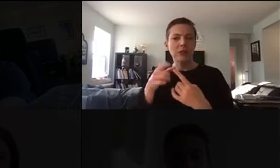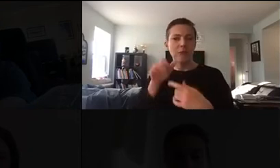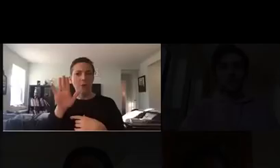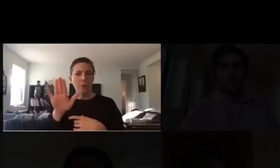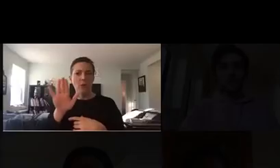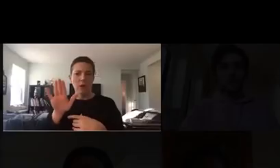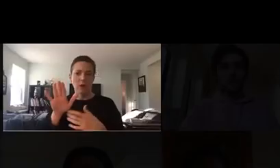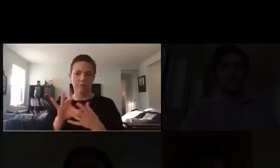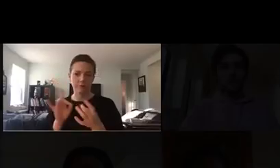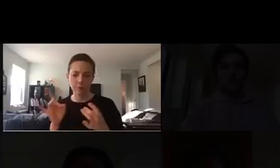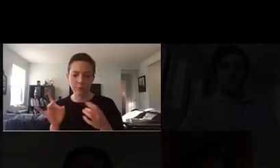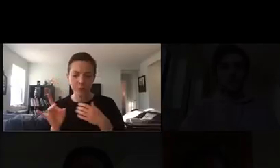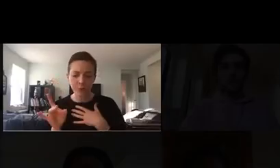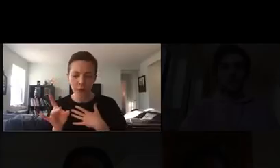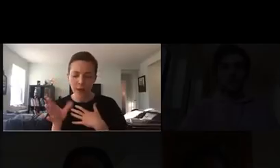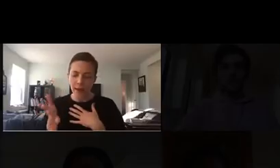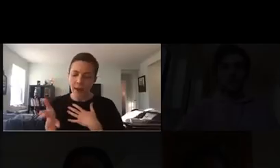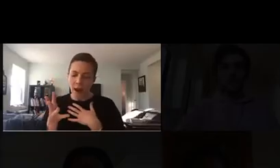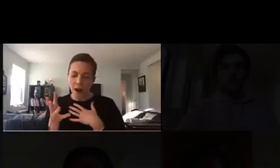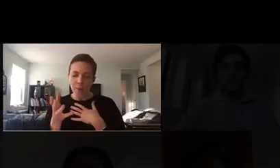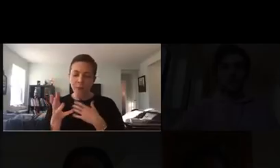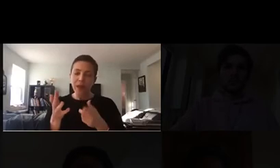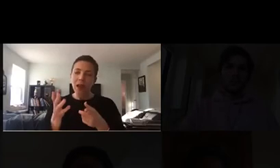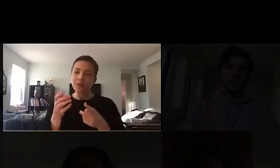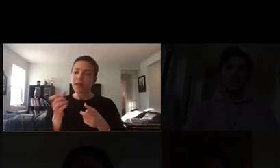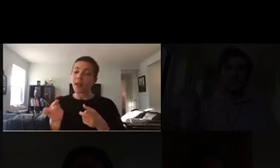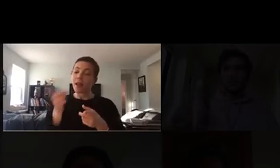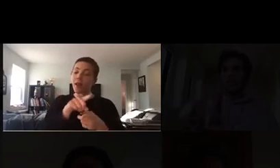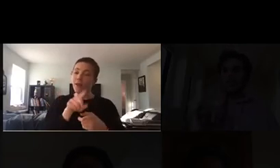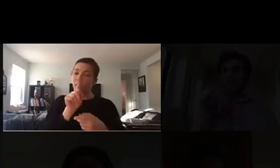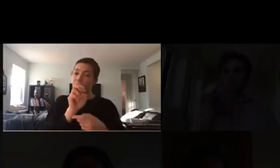it's something that I find really interesting from a, your comments